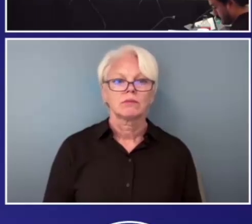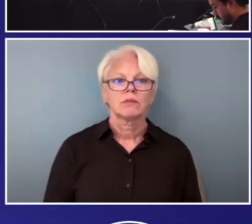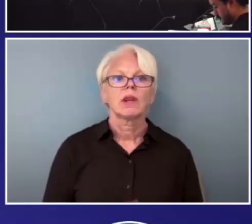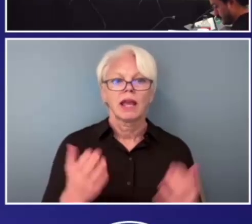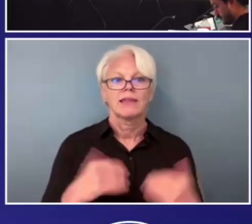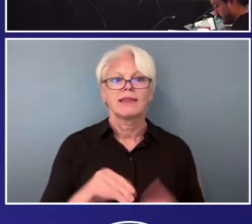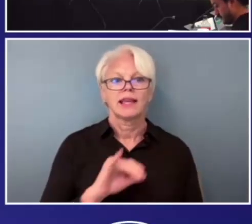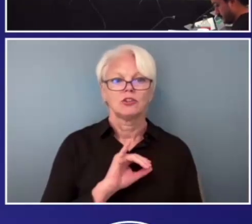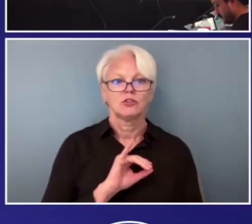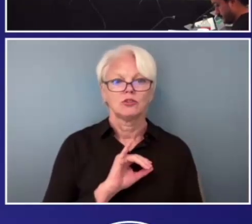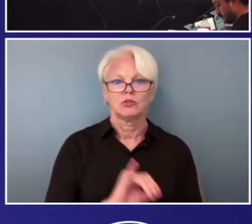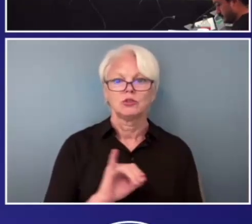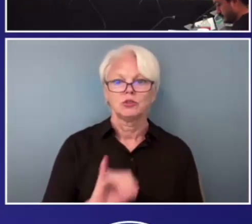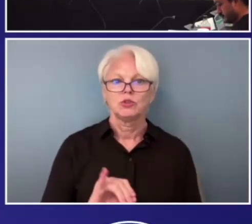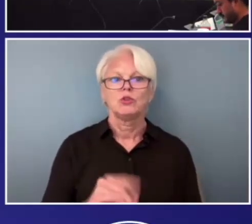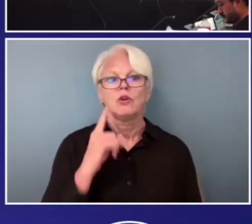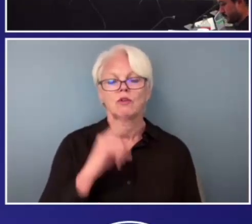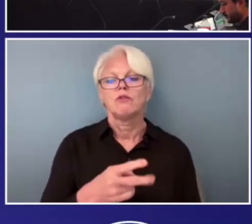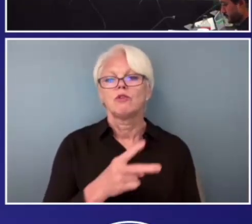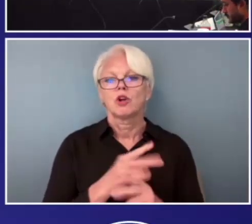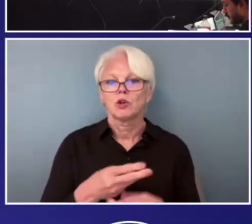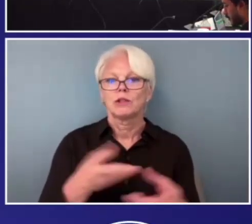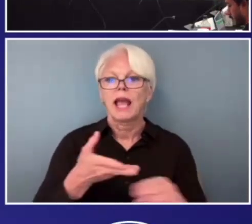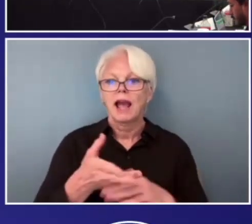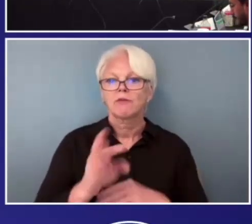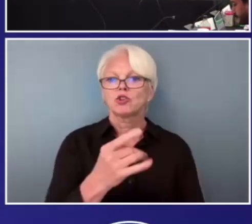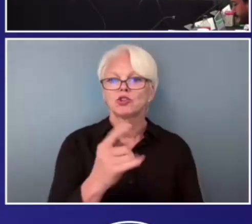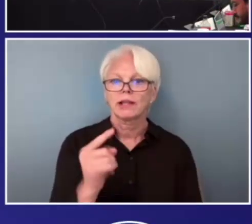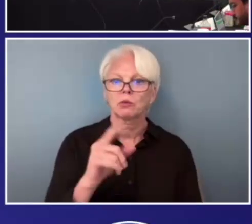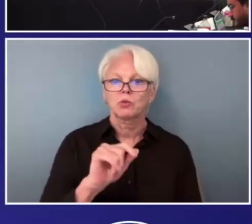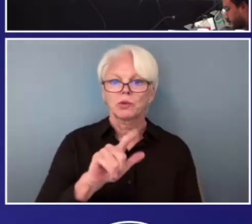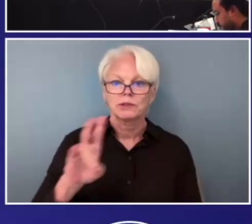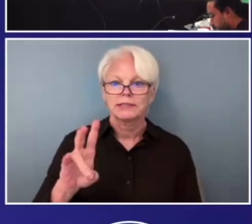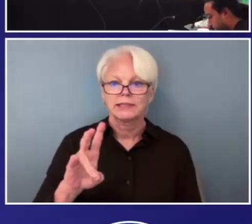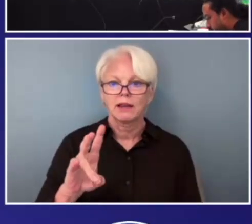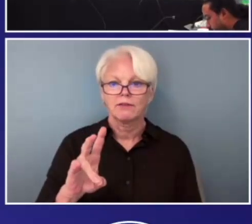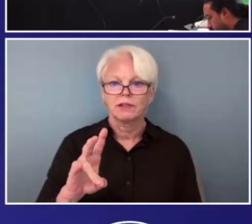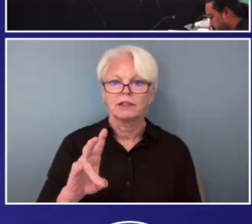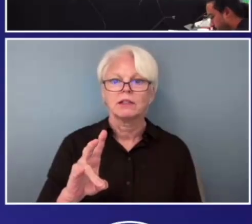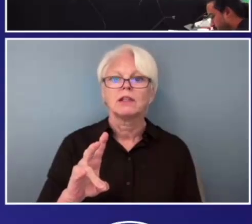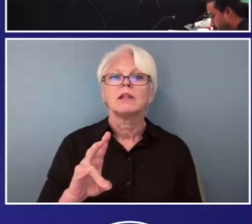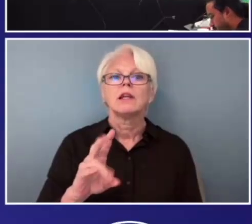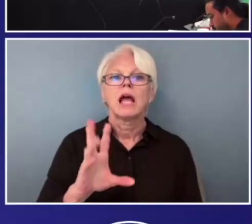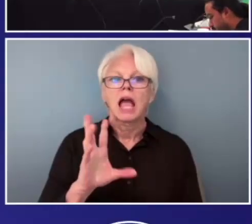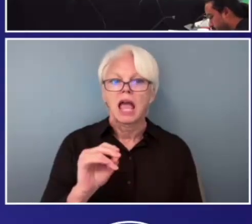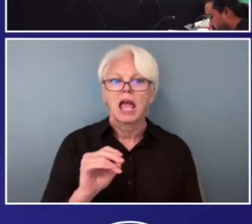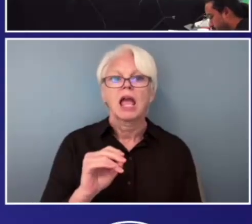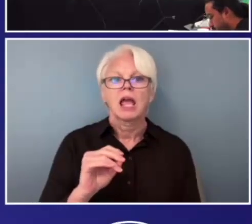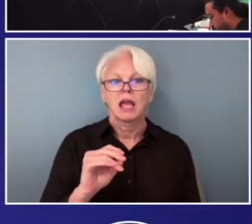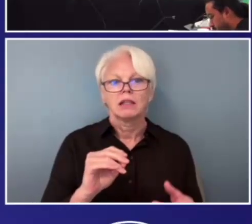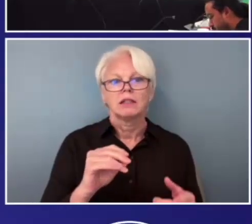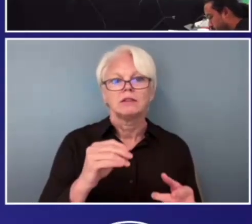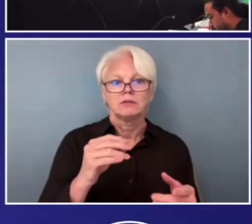loans disbursed on or after July 1, 2027 and notwithstanding paragraph (c)(1) Romanette one of the section,